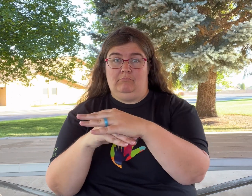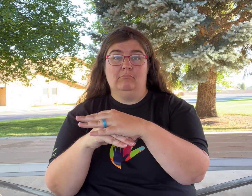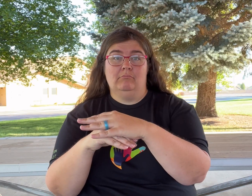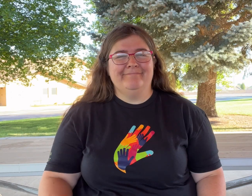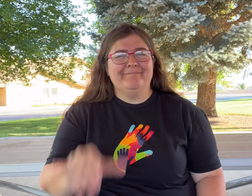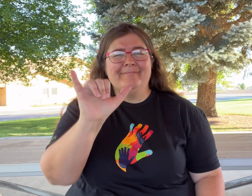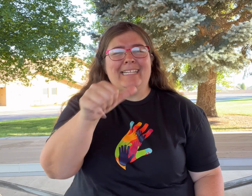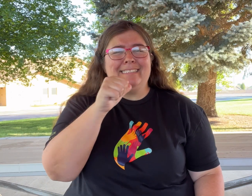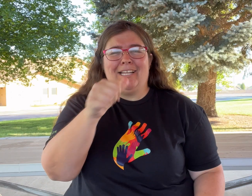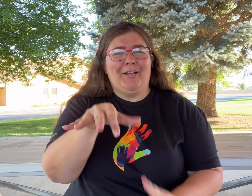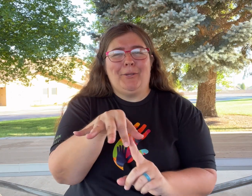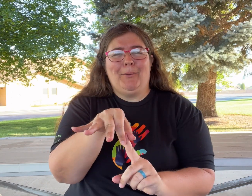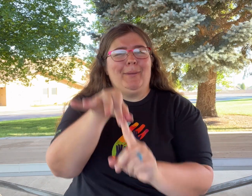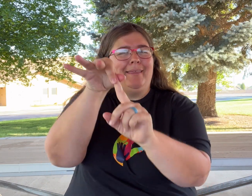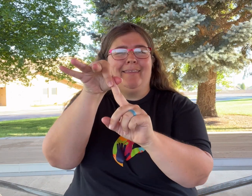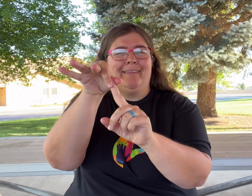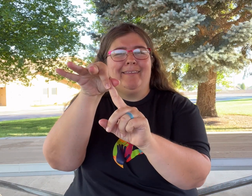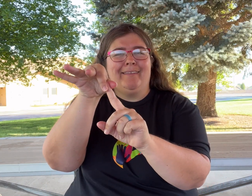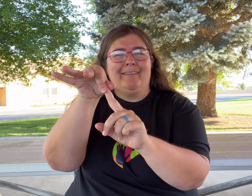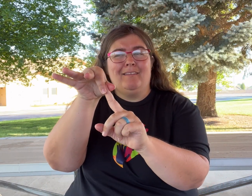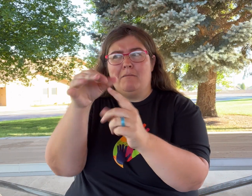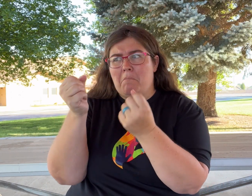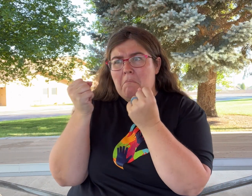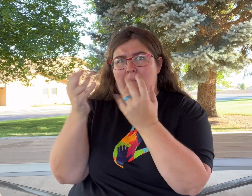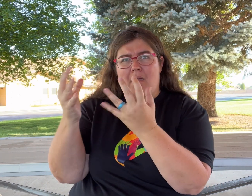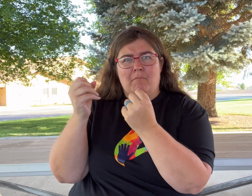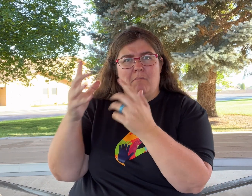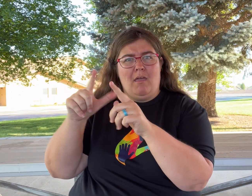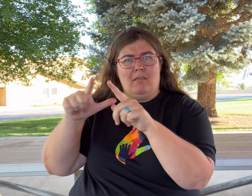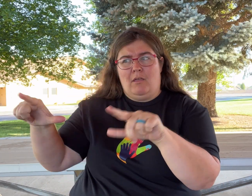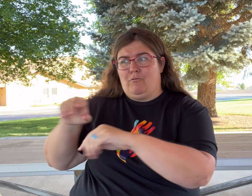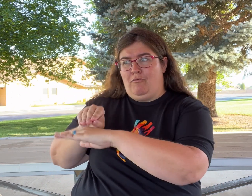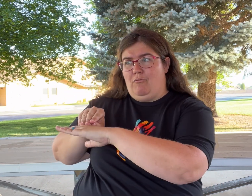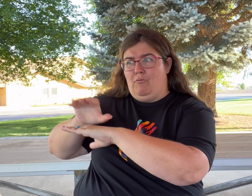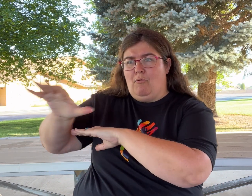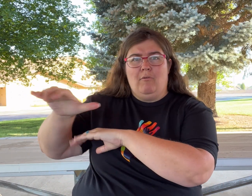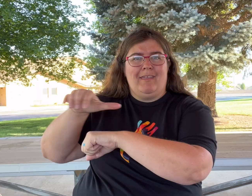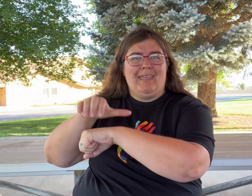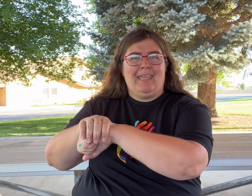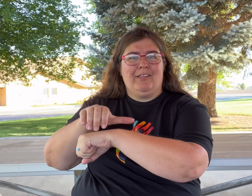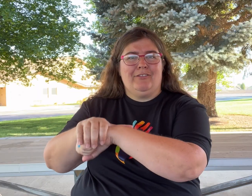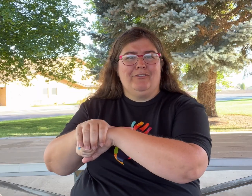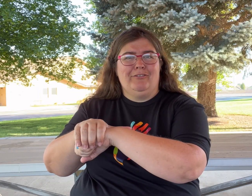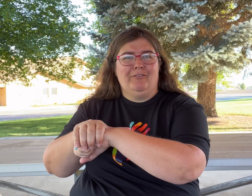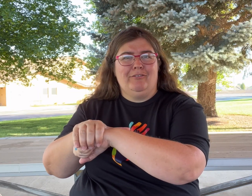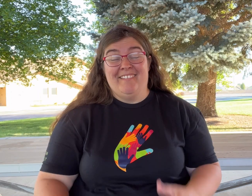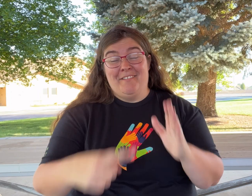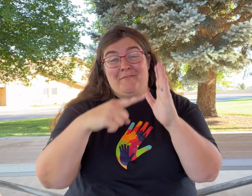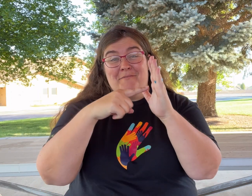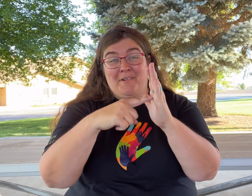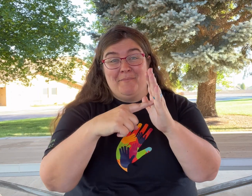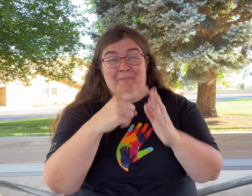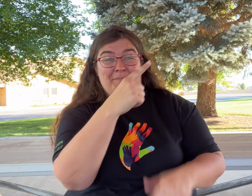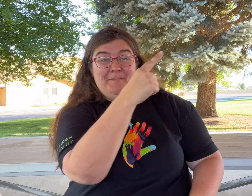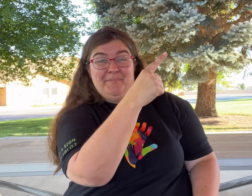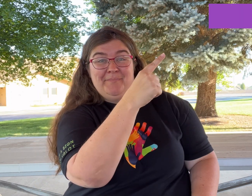other and that's not unique to sign languages. Many languages influence English. For example,